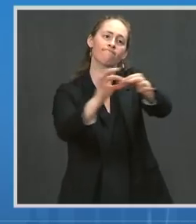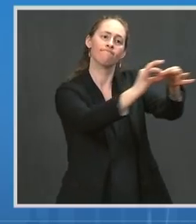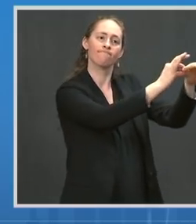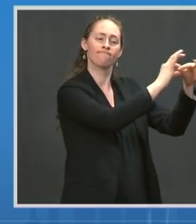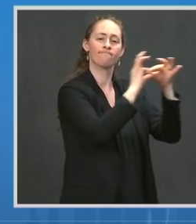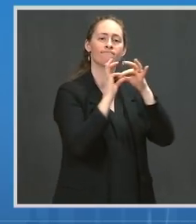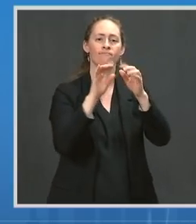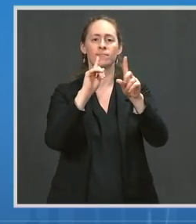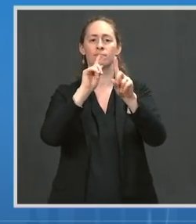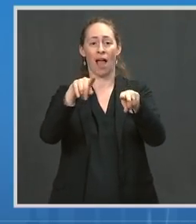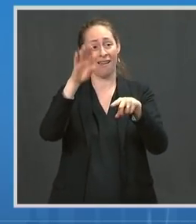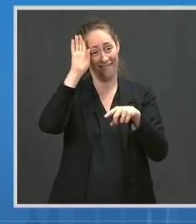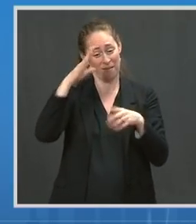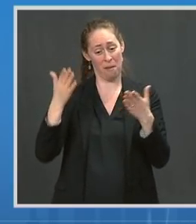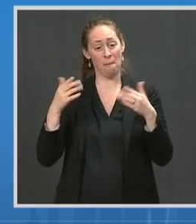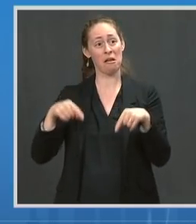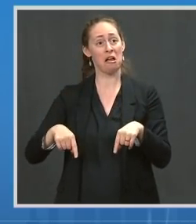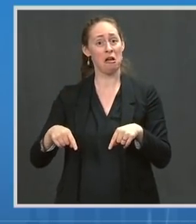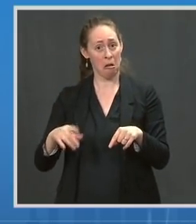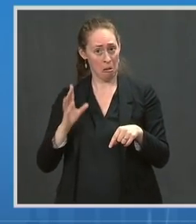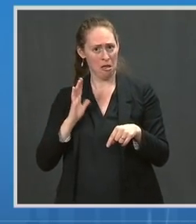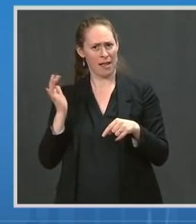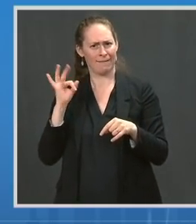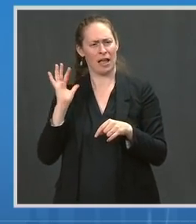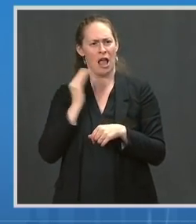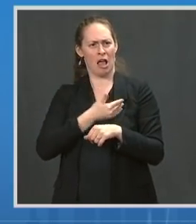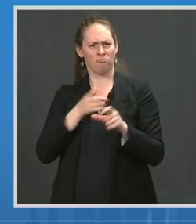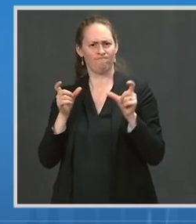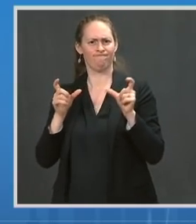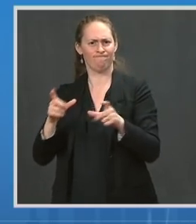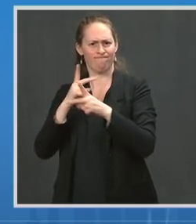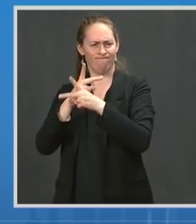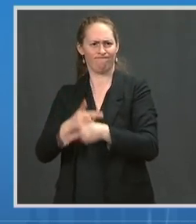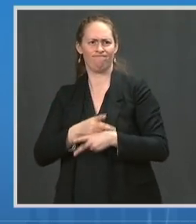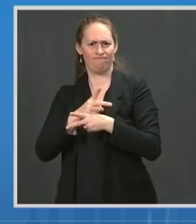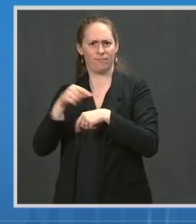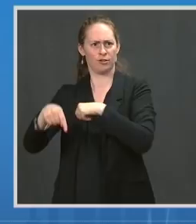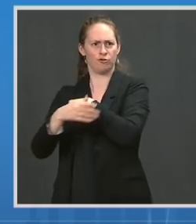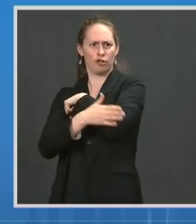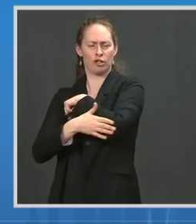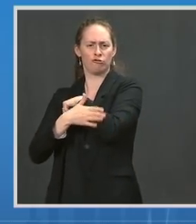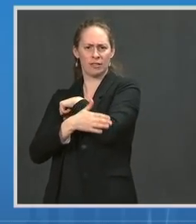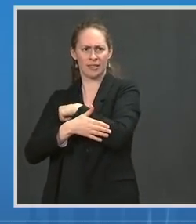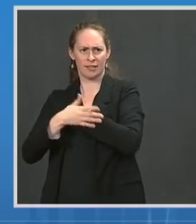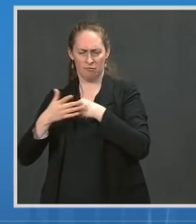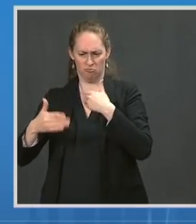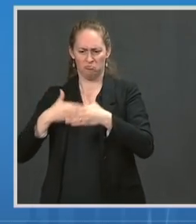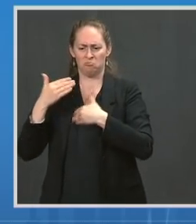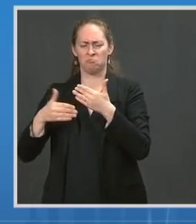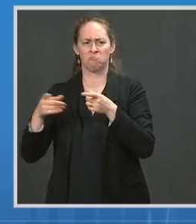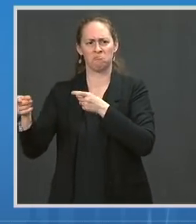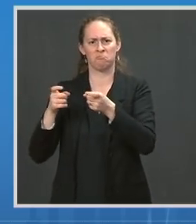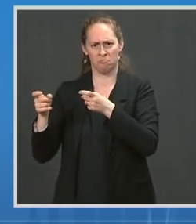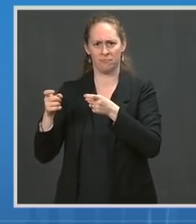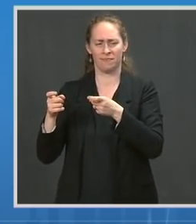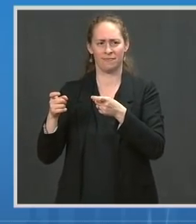which we feel that we will -- confident that we will, the fact is that as long as there's active dynamics